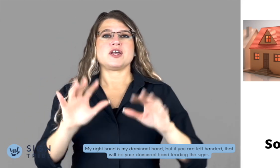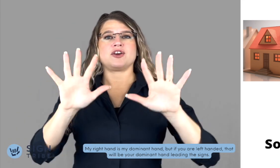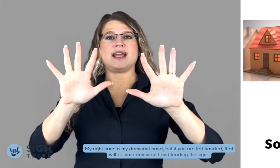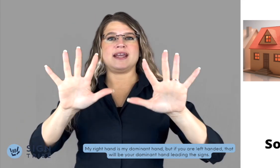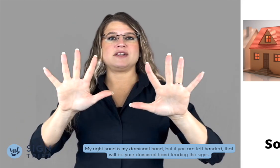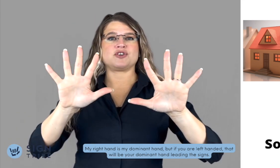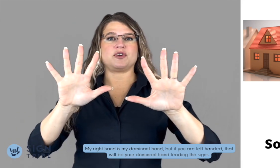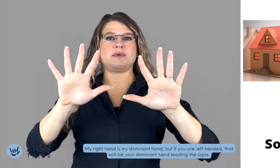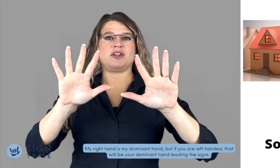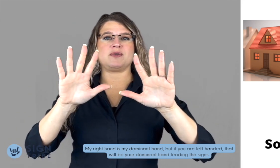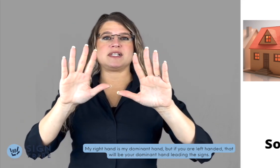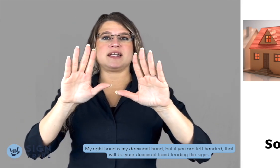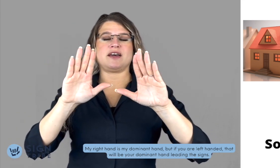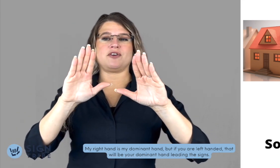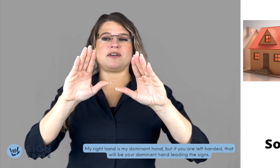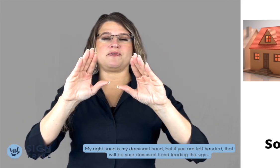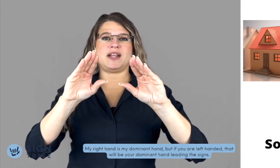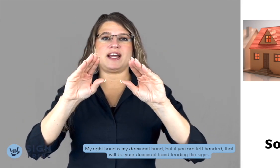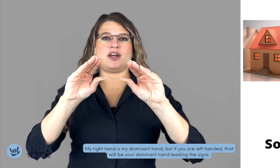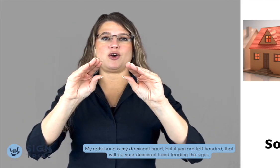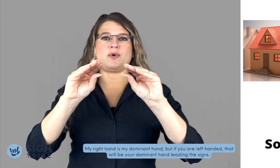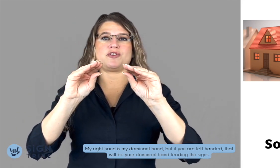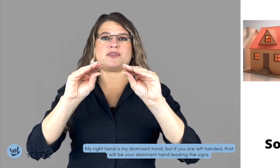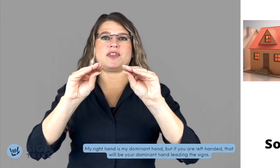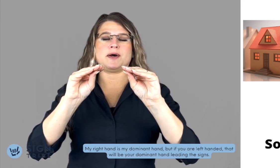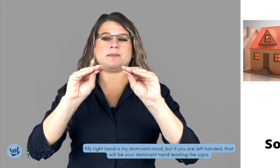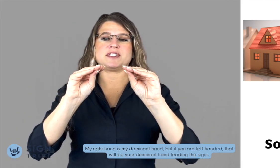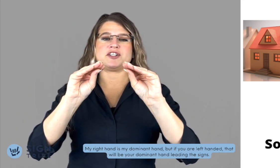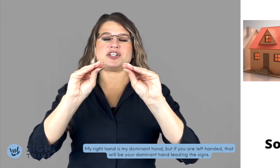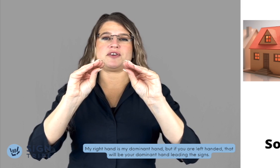Your hands are going to be close together in a flat O with your thumb touching your